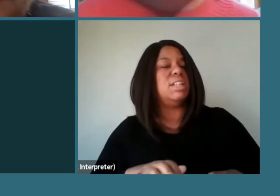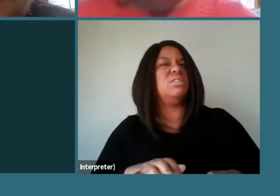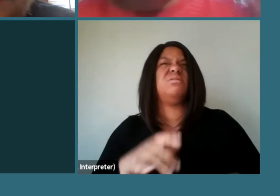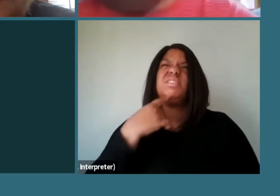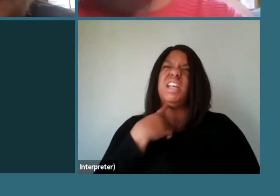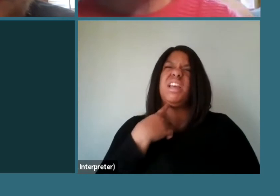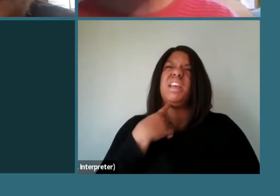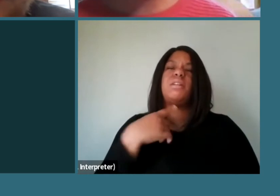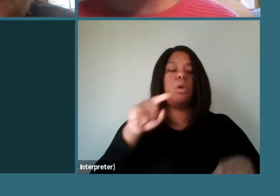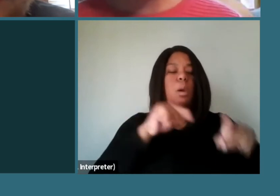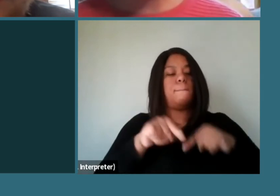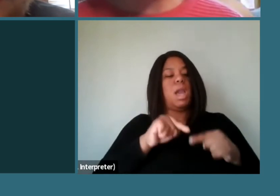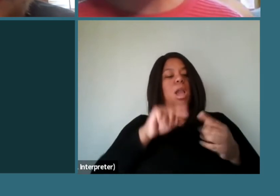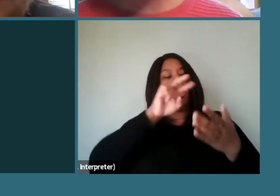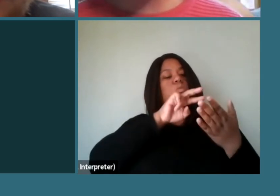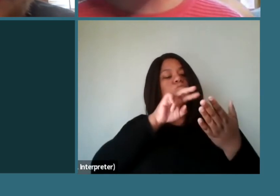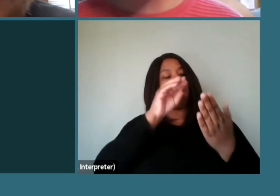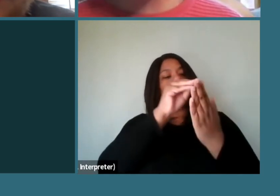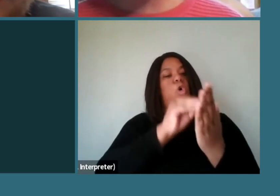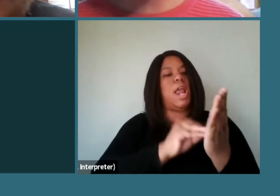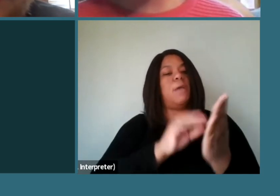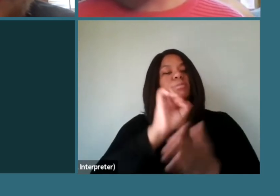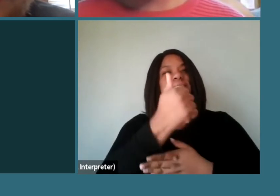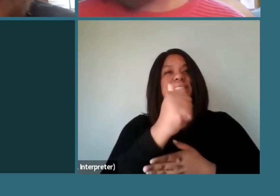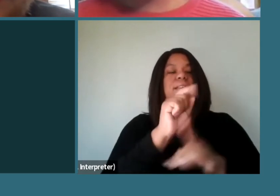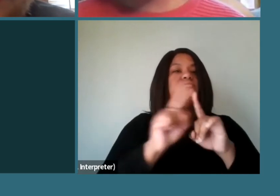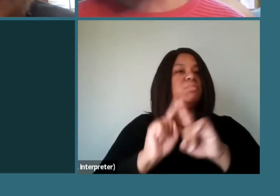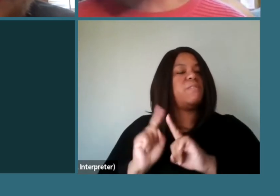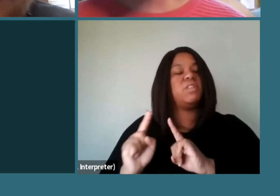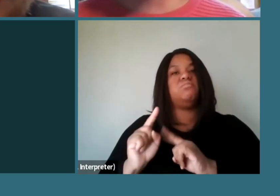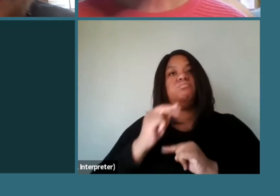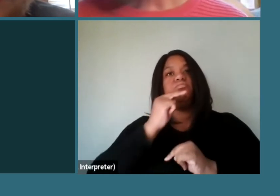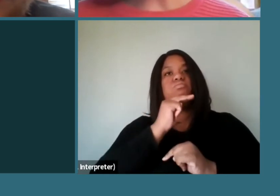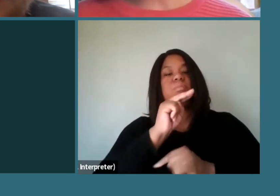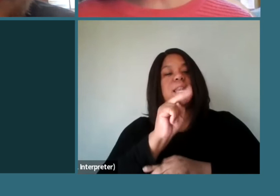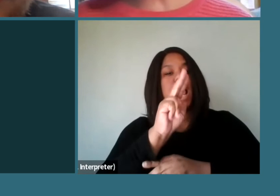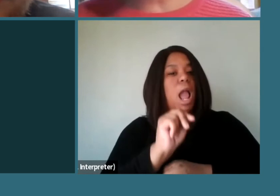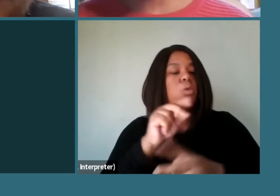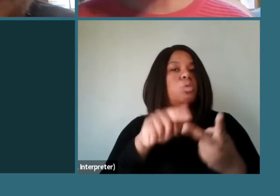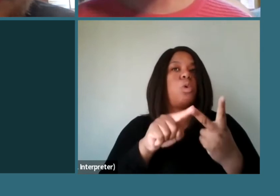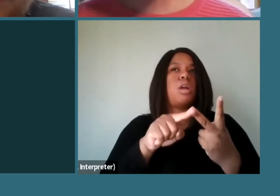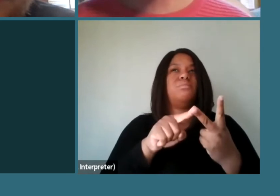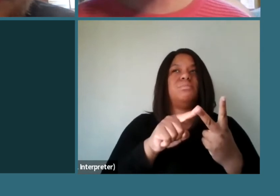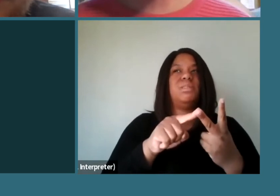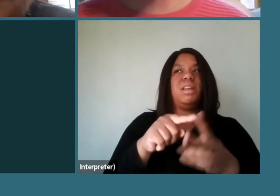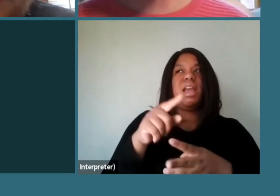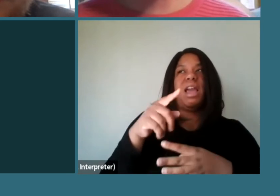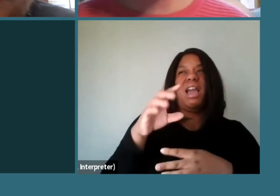I wrote down these ten different nouns or objects or whatever it might be. You know what? This one actually isn't so important.